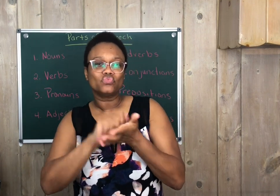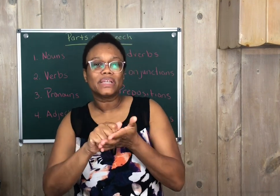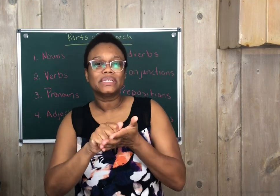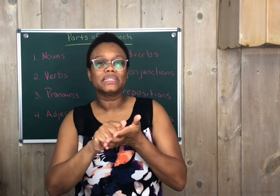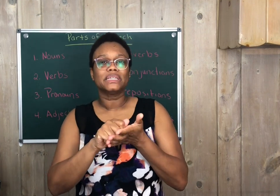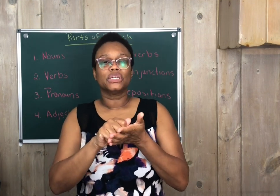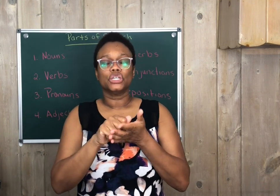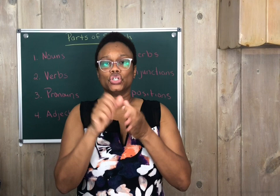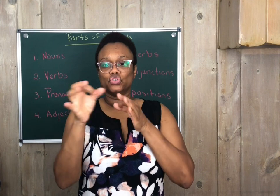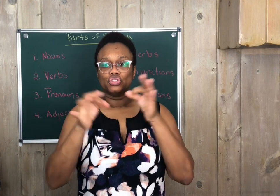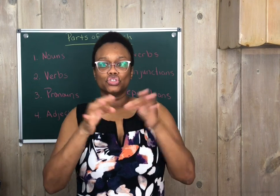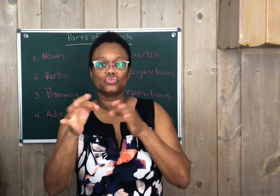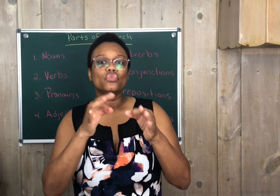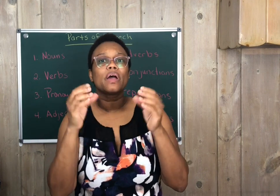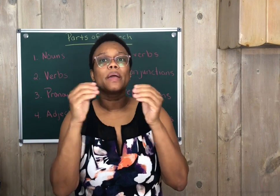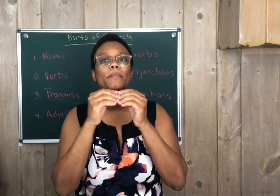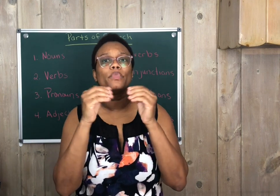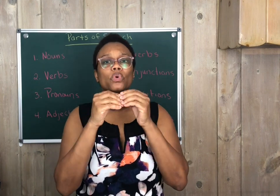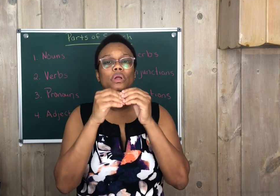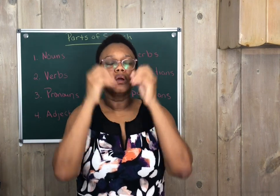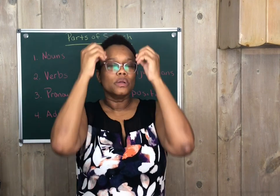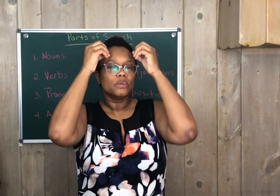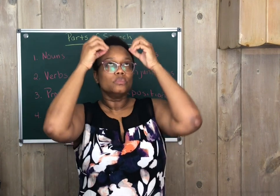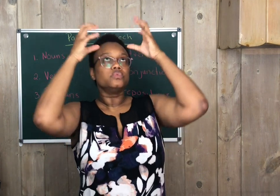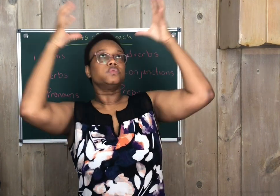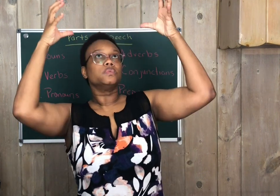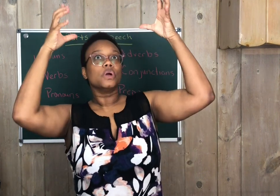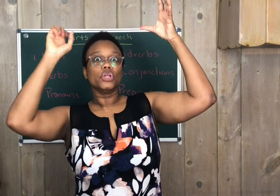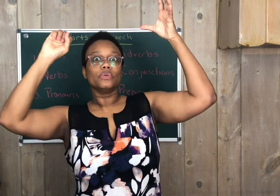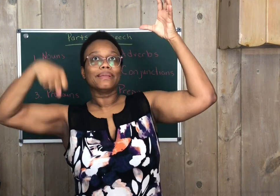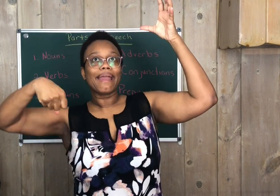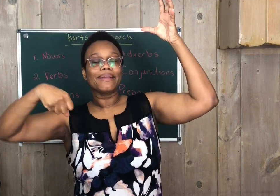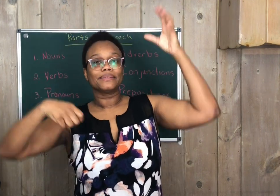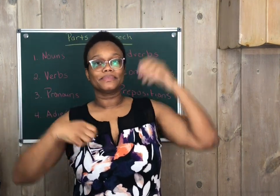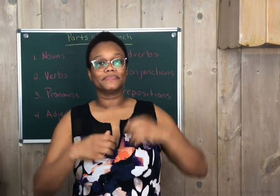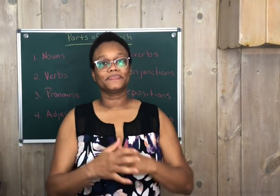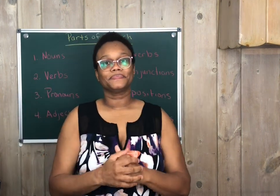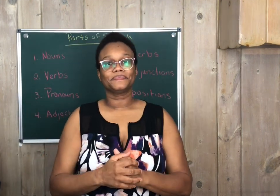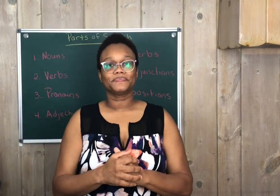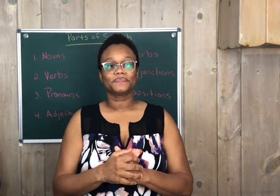So when you're writing you can describe more and picture it in your mind